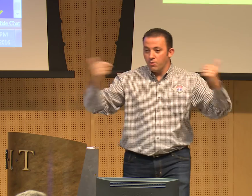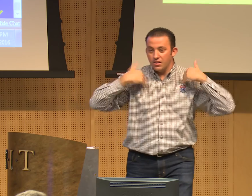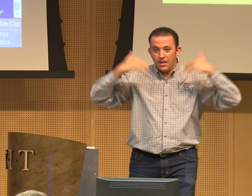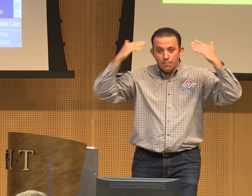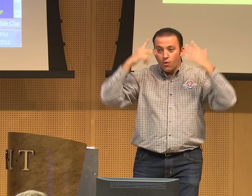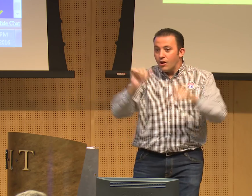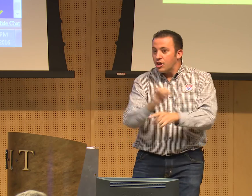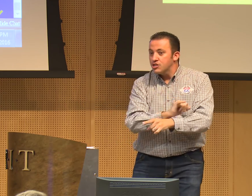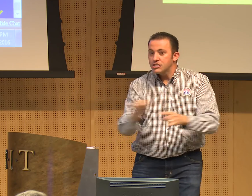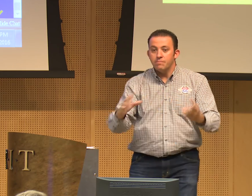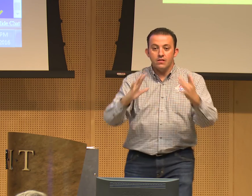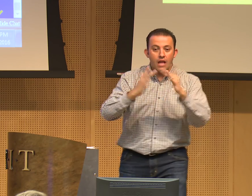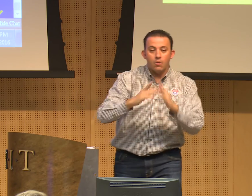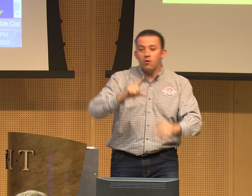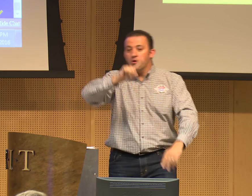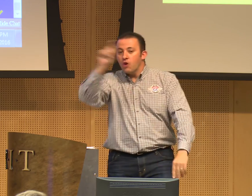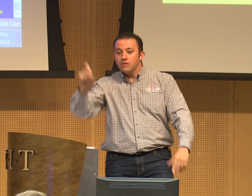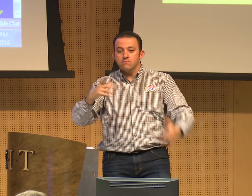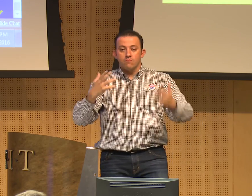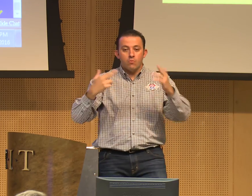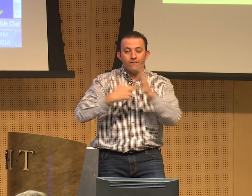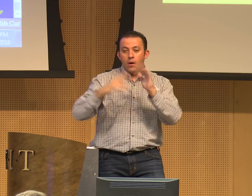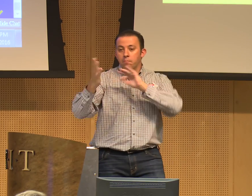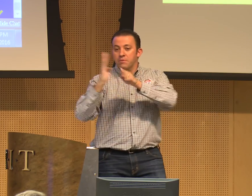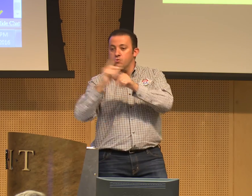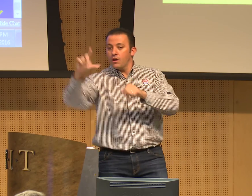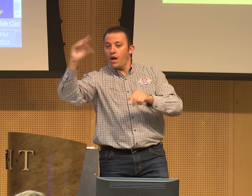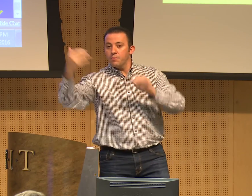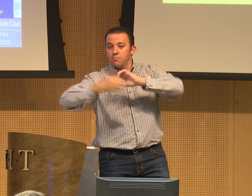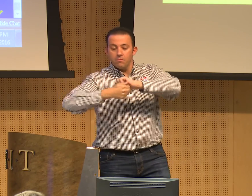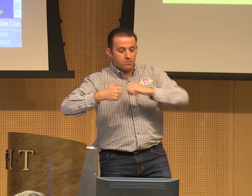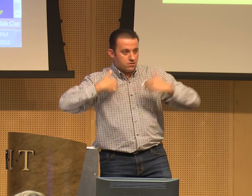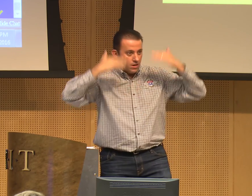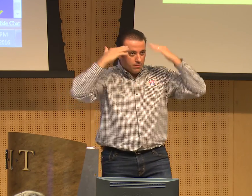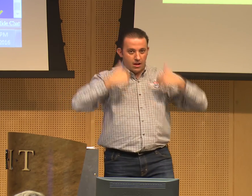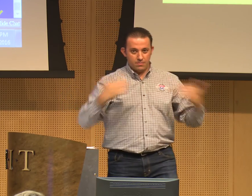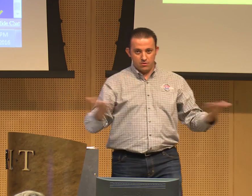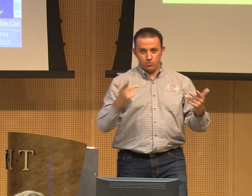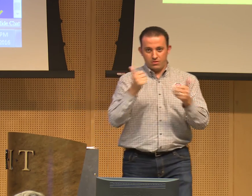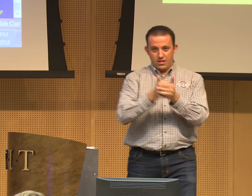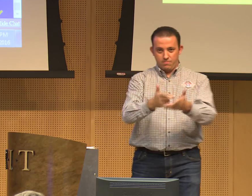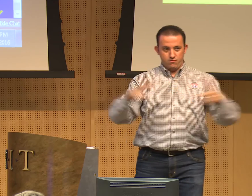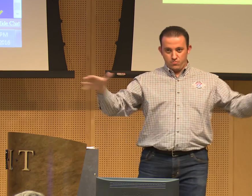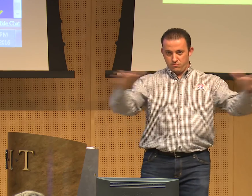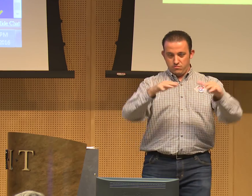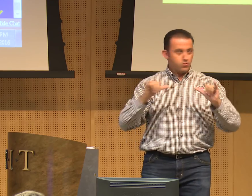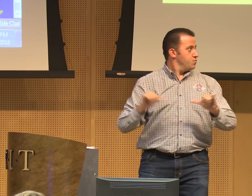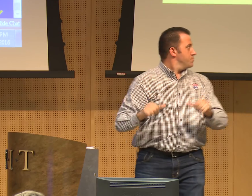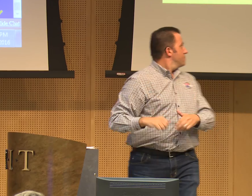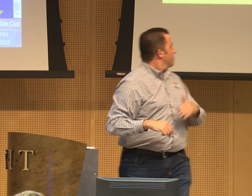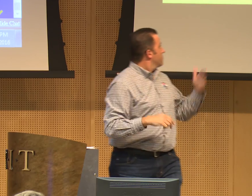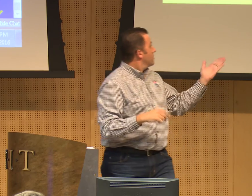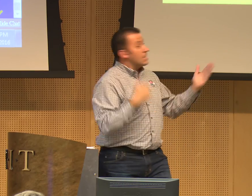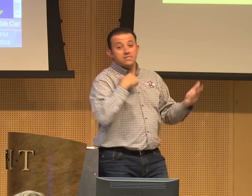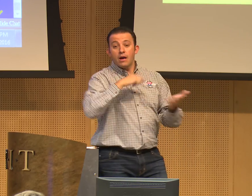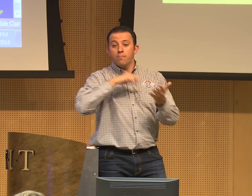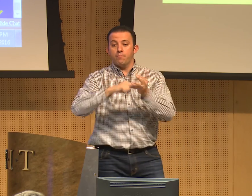You know, if you need help, if you're looking for an internship, call me, and, you know, if you've got a business you want me to help collaborate with, please let me know as well.